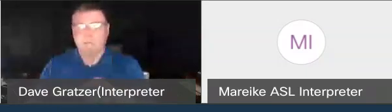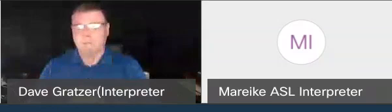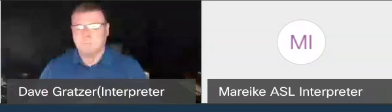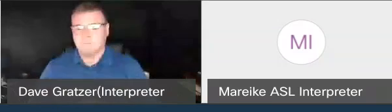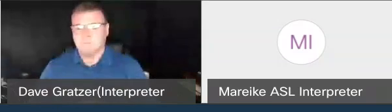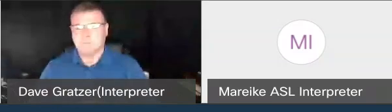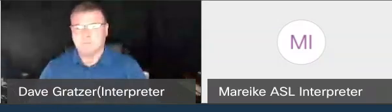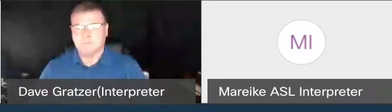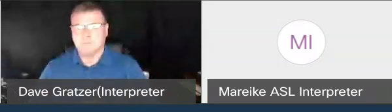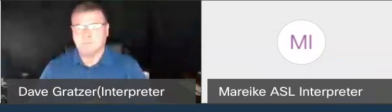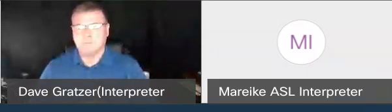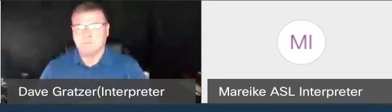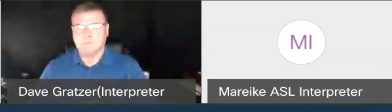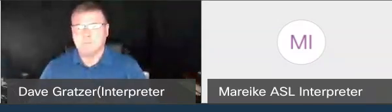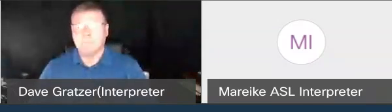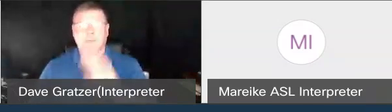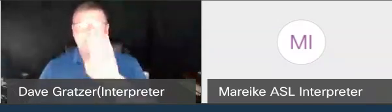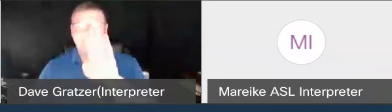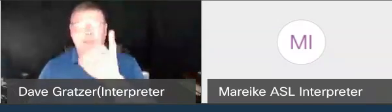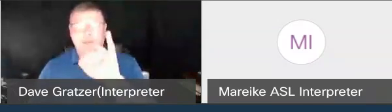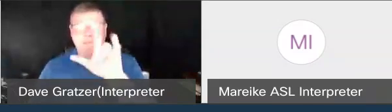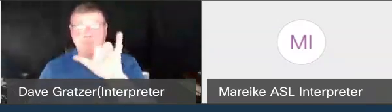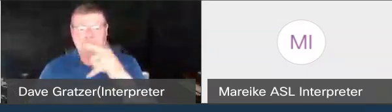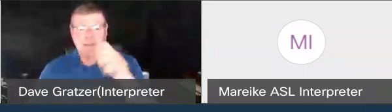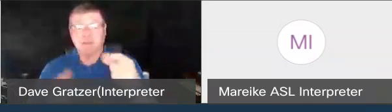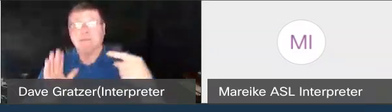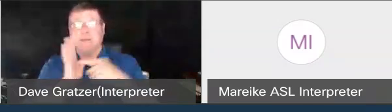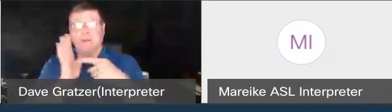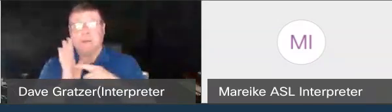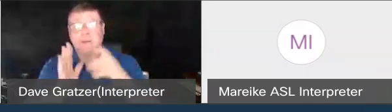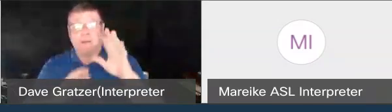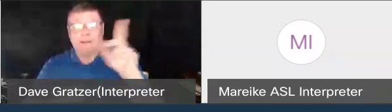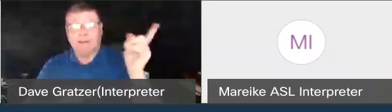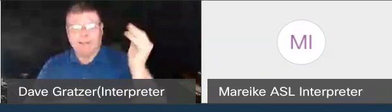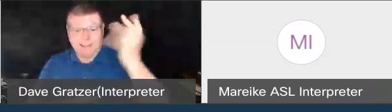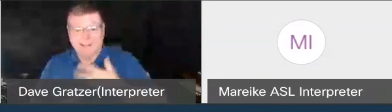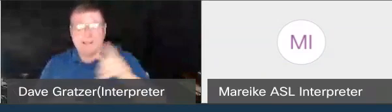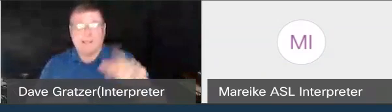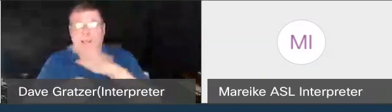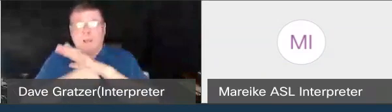Mansur: So, for Billings, we were actually approached by Rimrock Foundation, our local inpatient service provider,